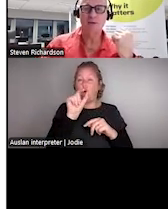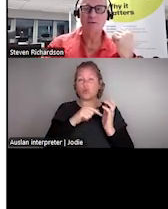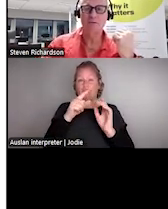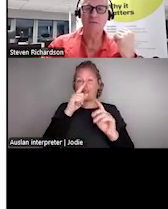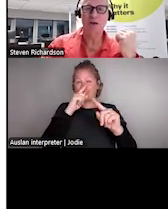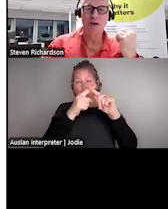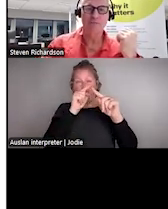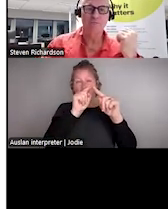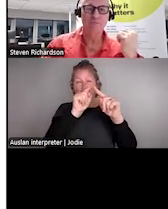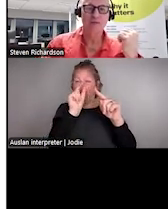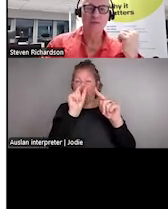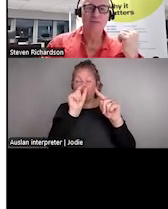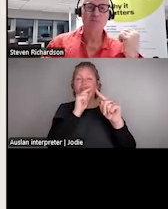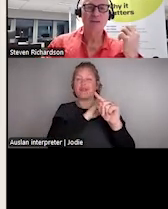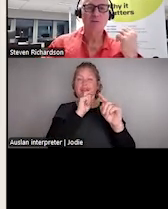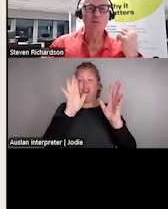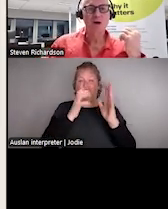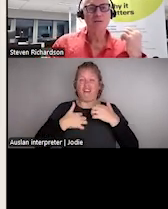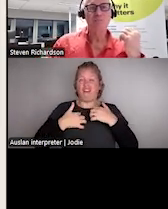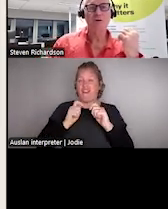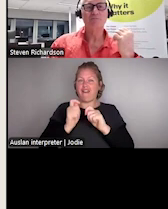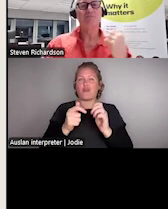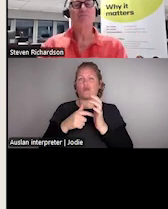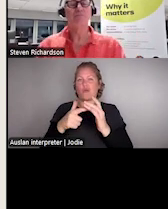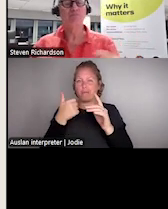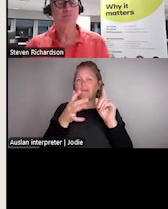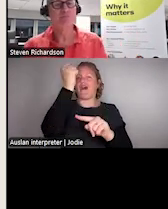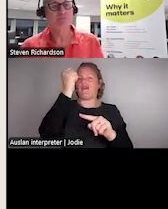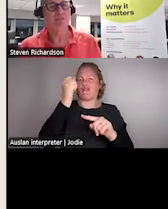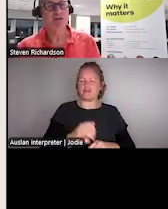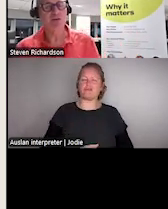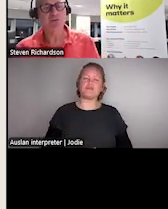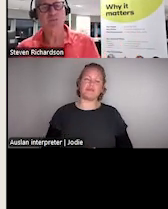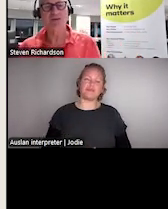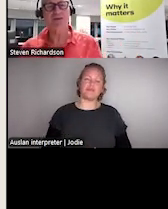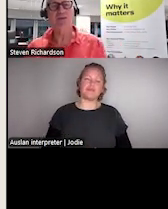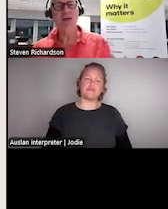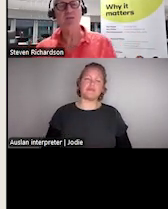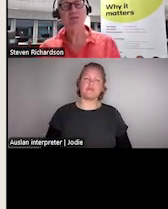get across the line. So what does that look like? In terms of breaking down the hours,